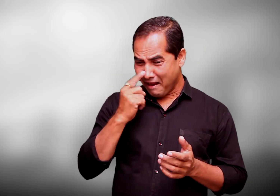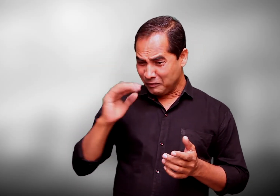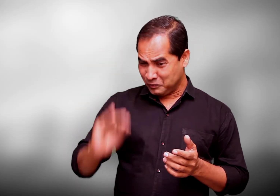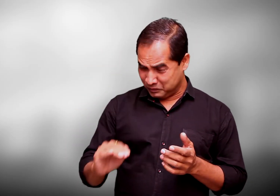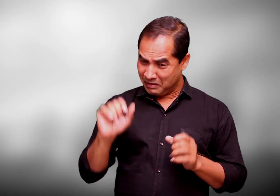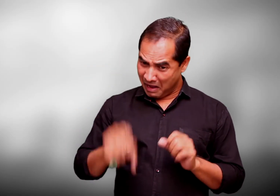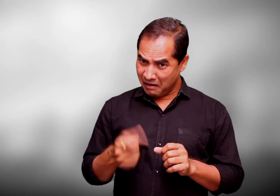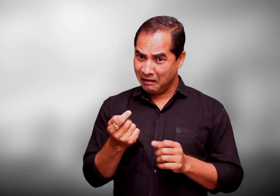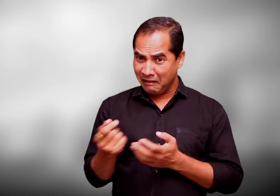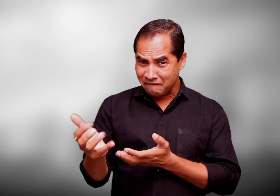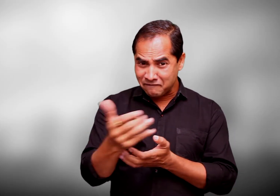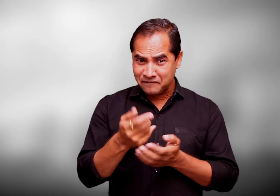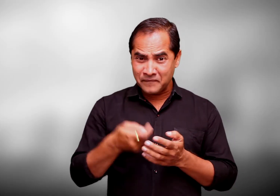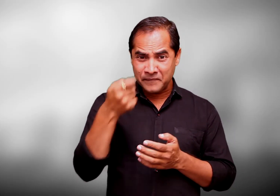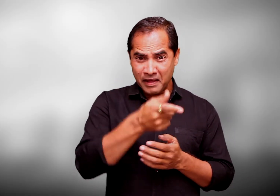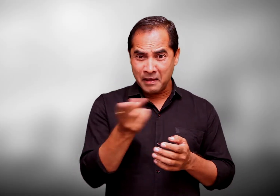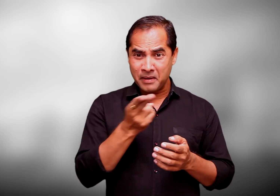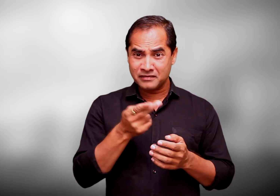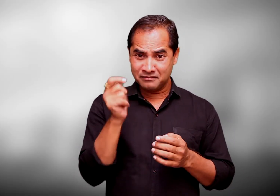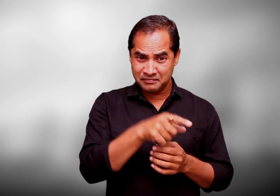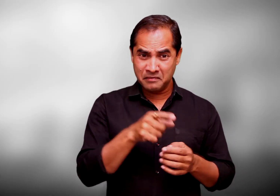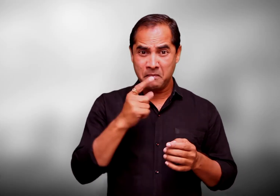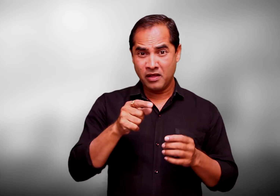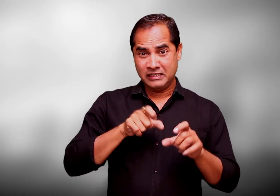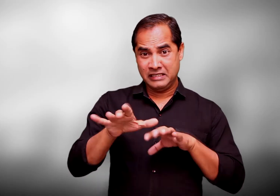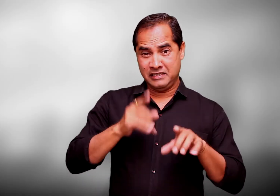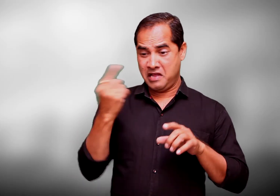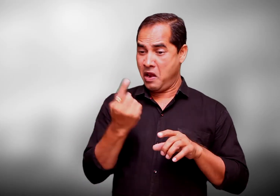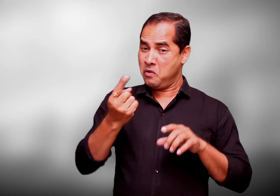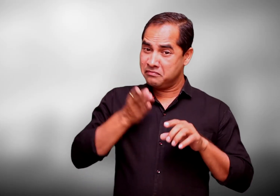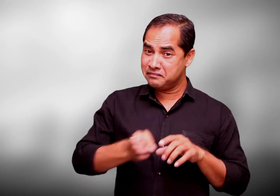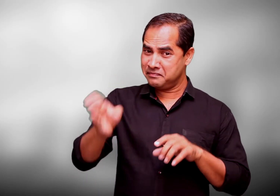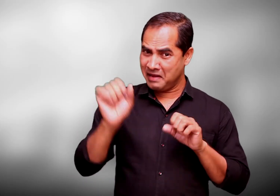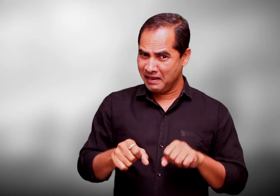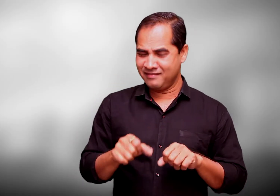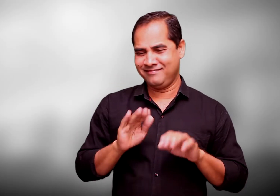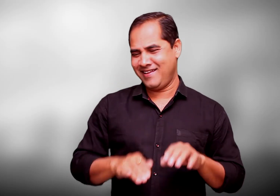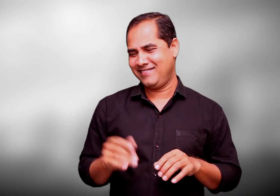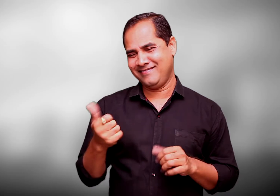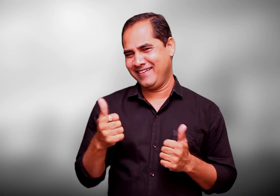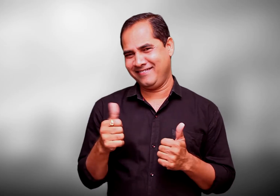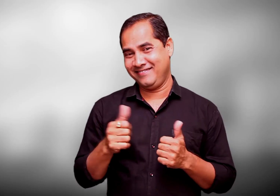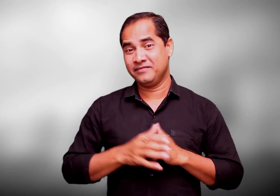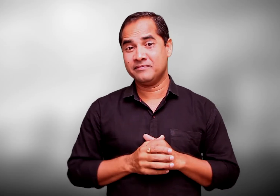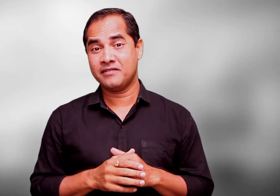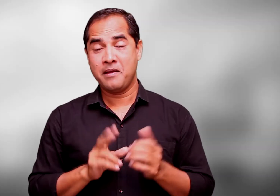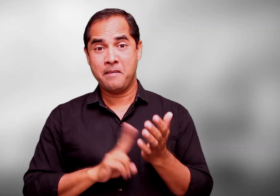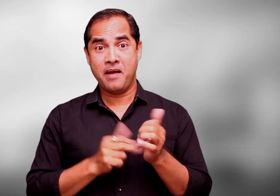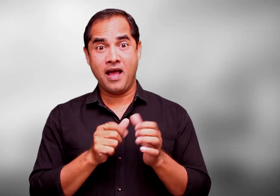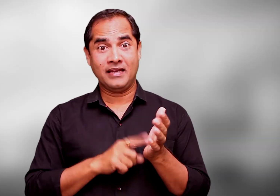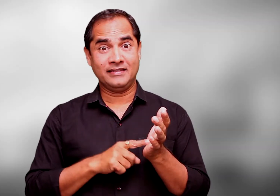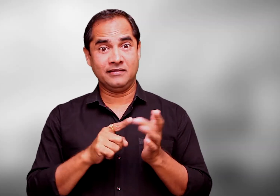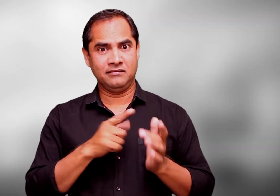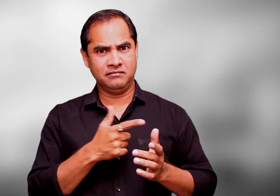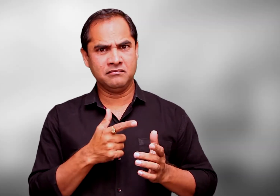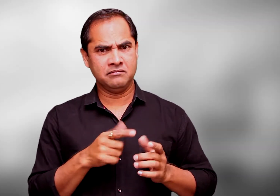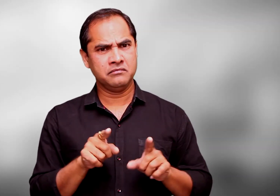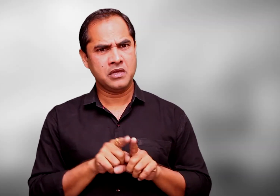mere girl could pay her own fare and travel to the city, all alone. Valli shot